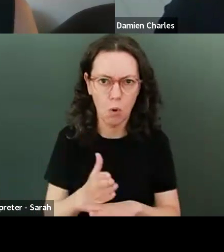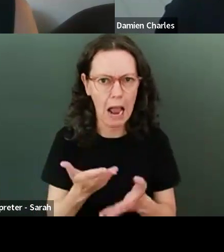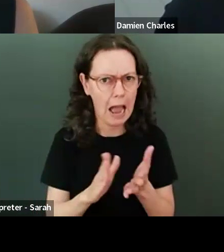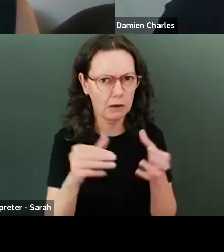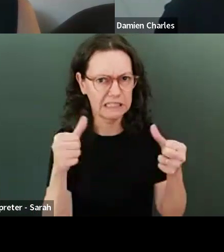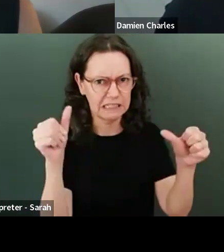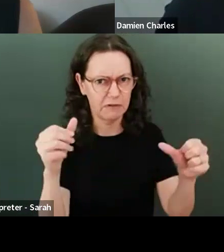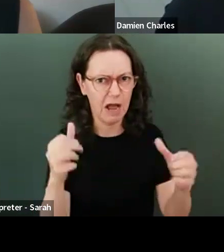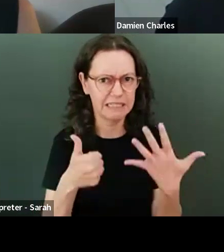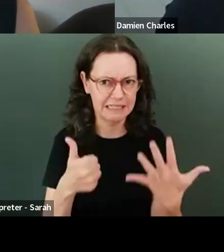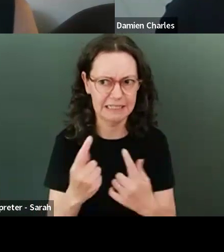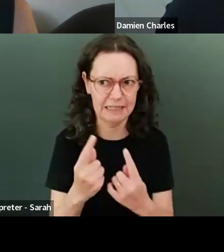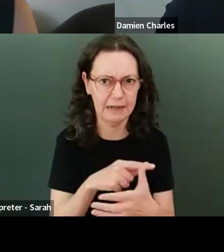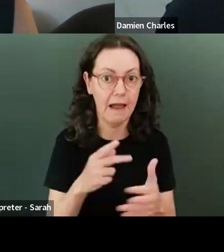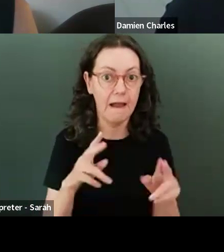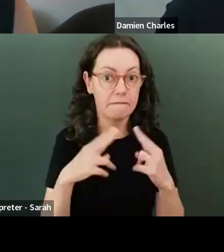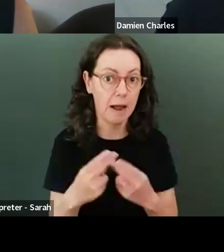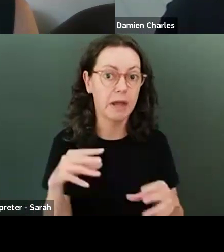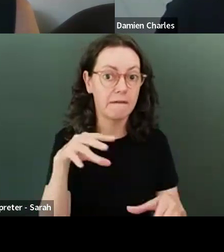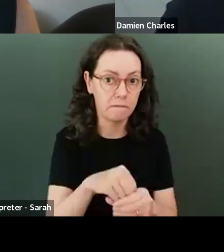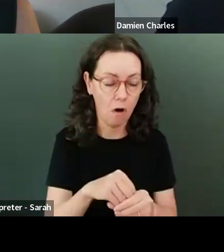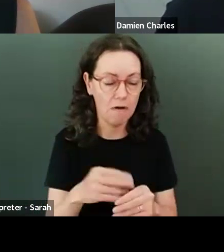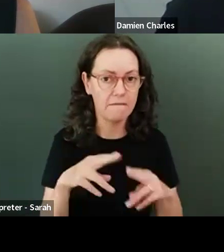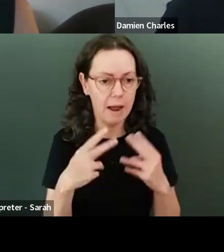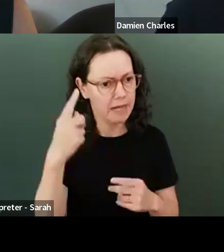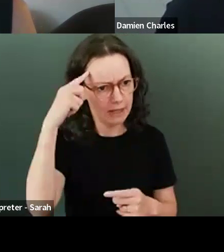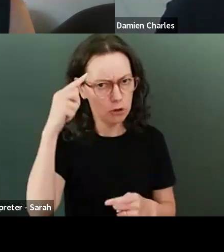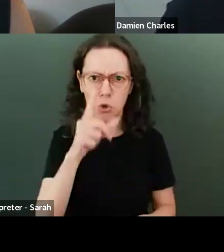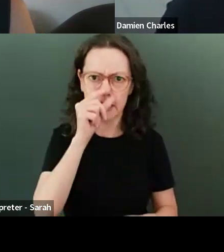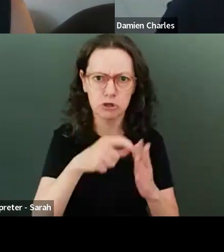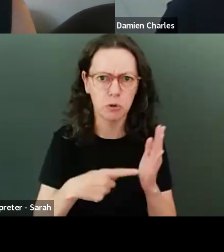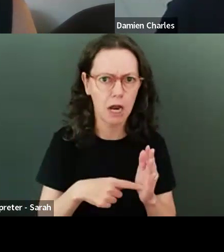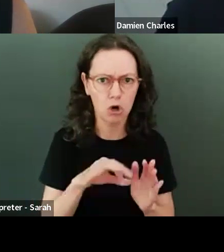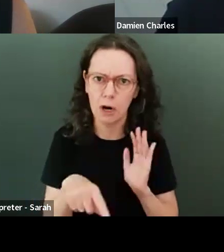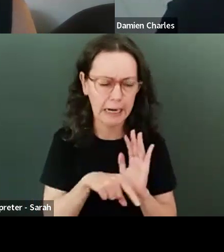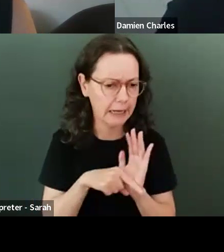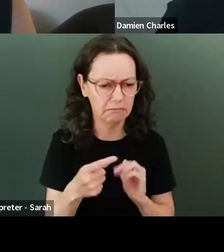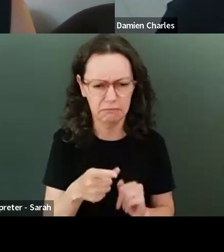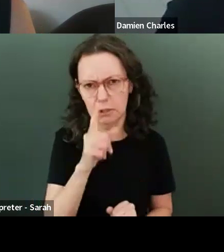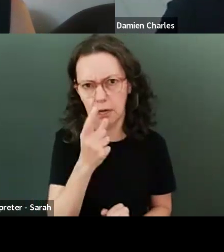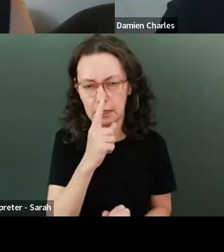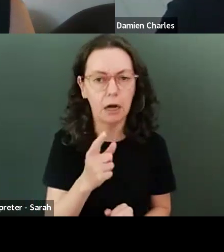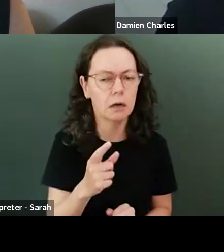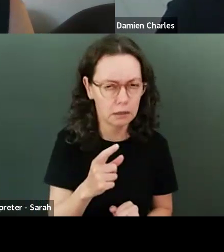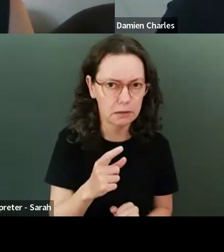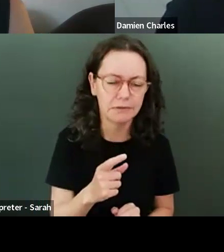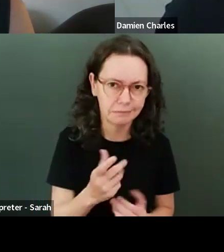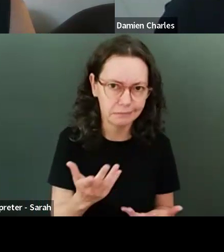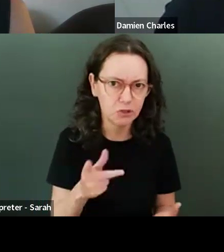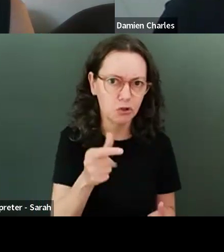first one is family involvement and high expectations so certainly for many